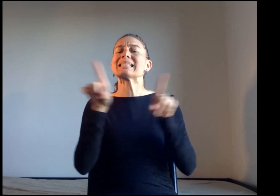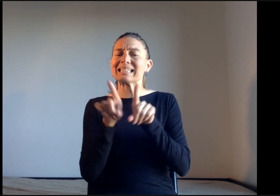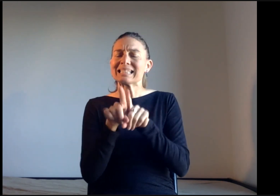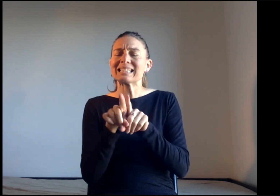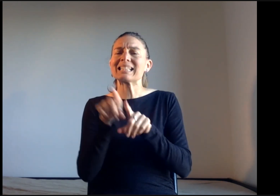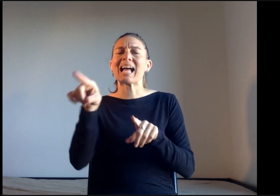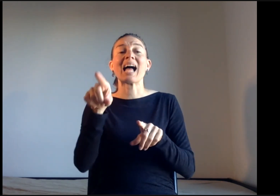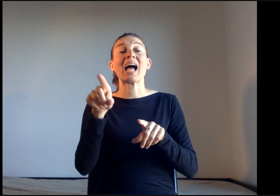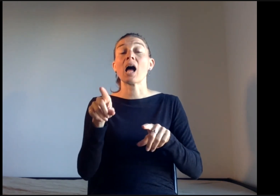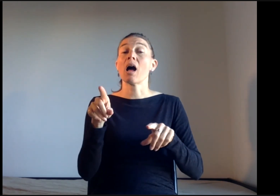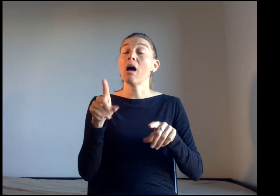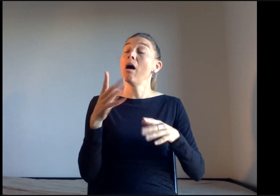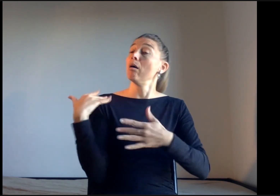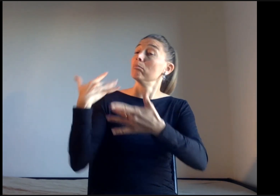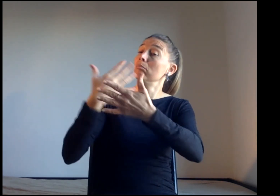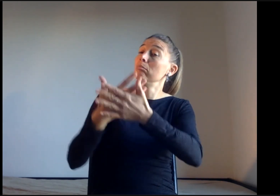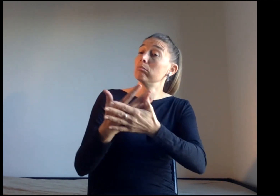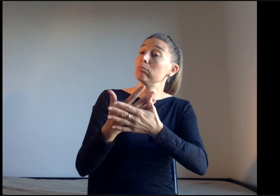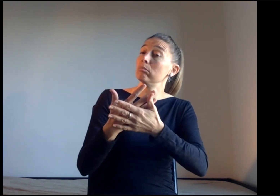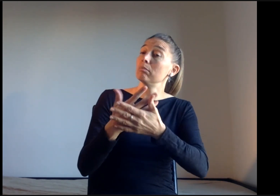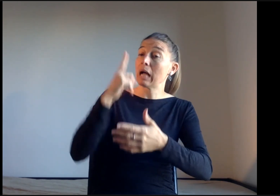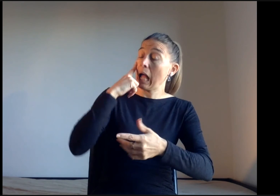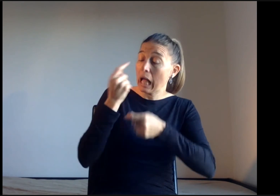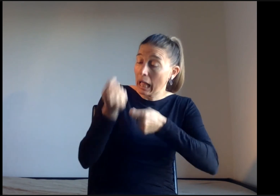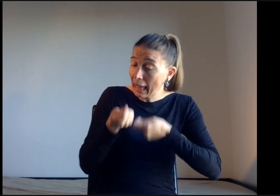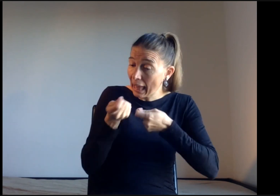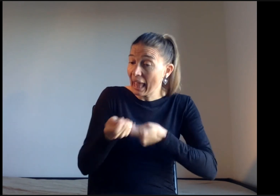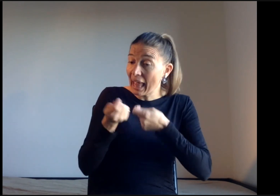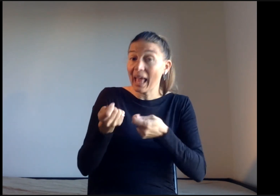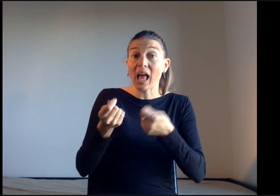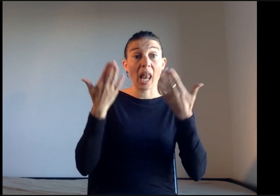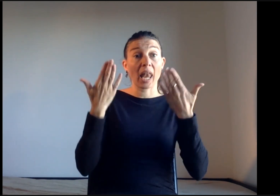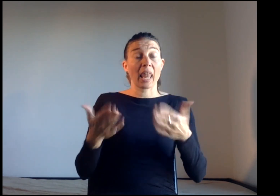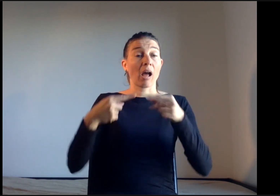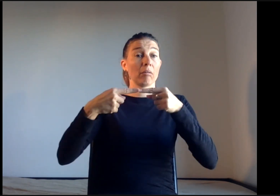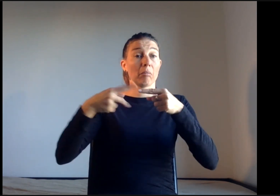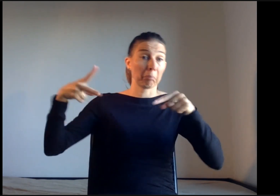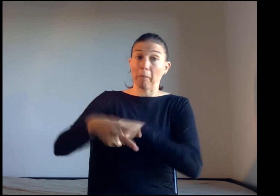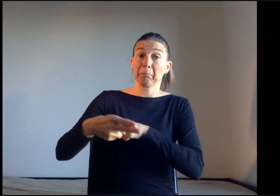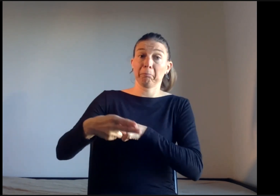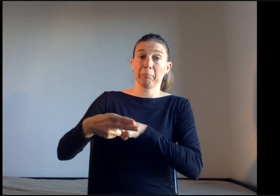because the delay in the intervention can cause long lasting damage.